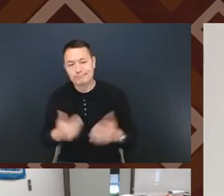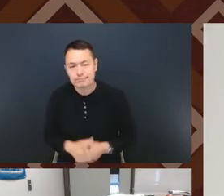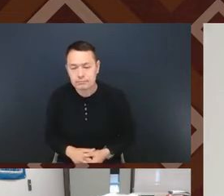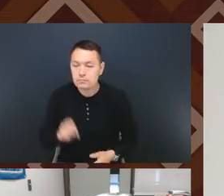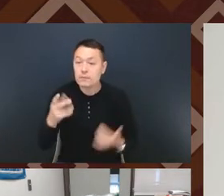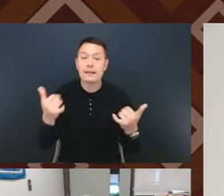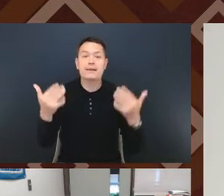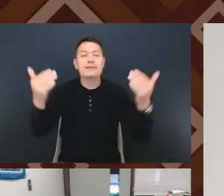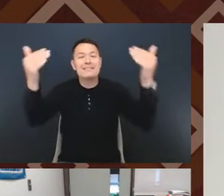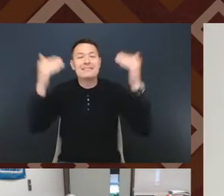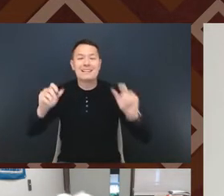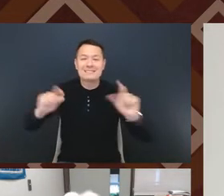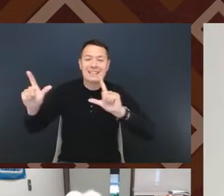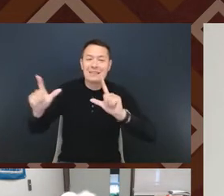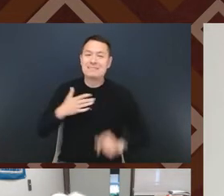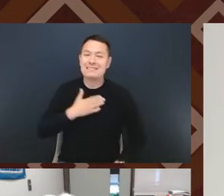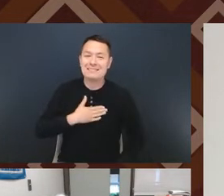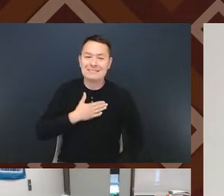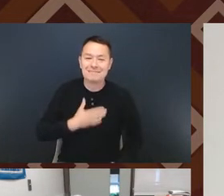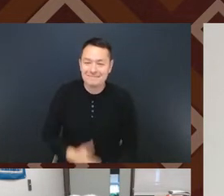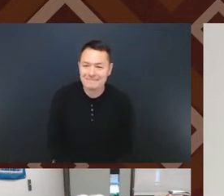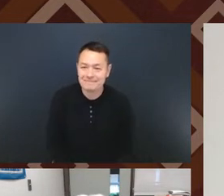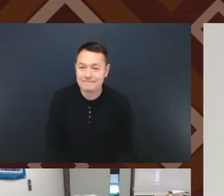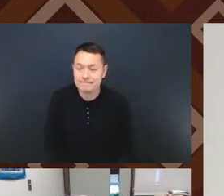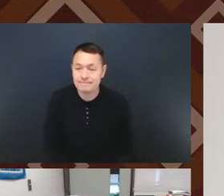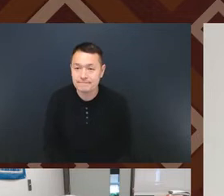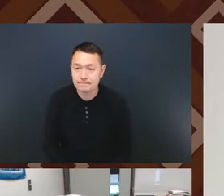and Watsonville, right